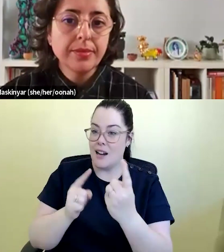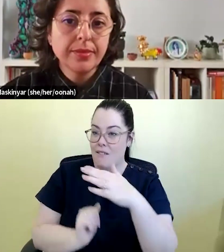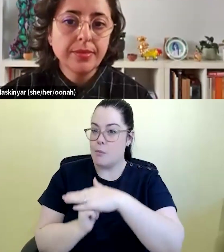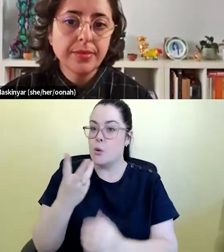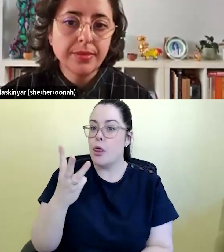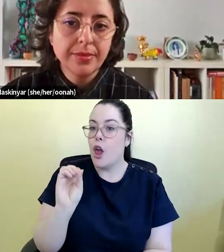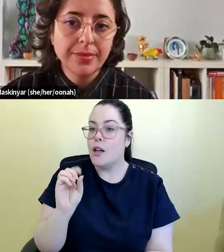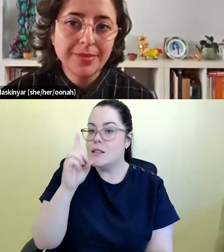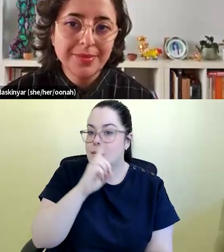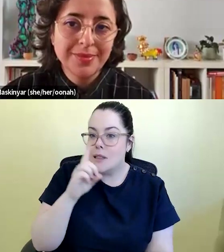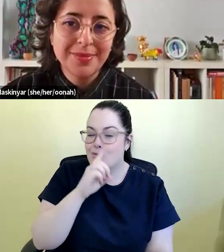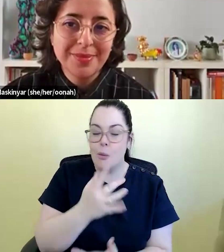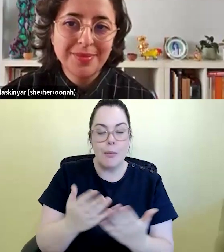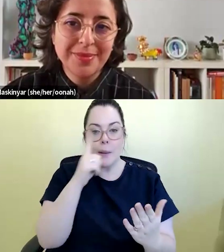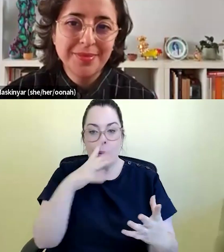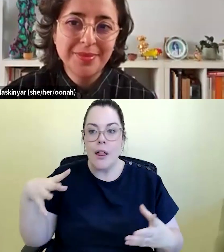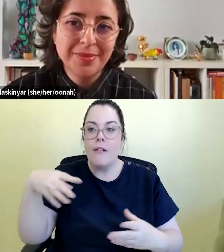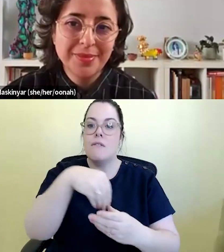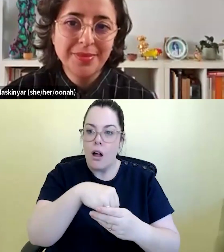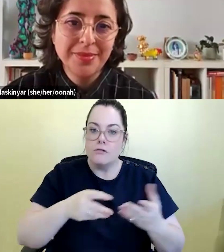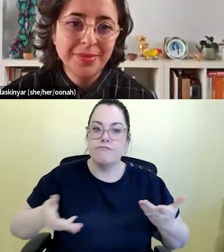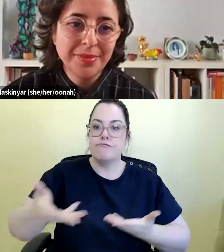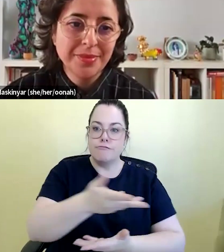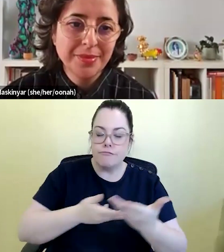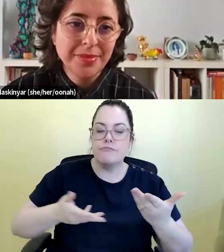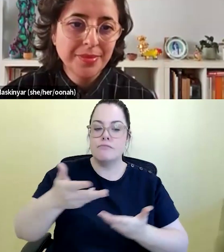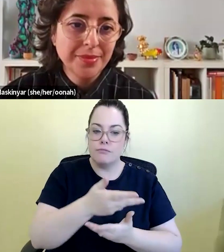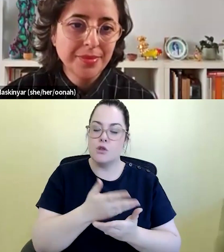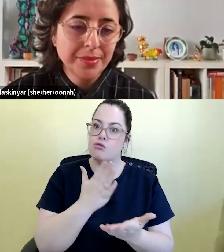because there are lots of people involved. So it's really important that the artistic